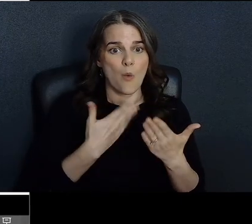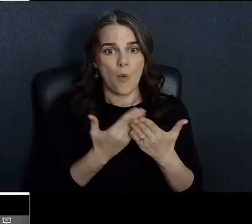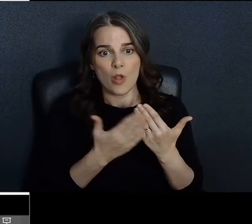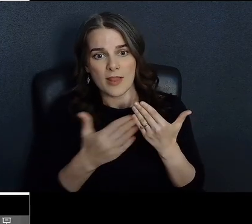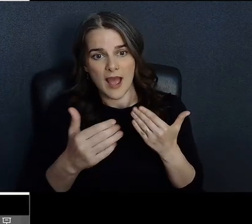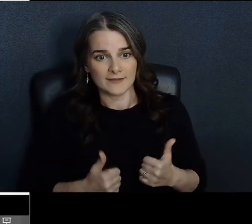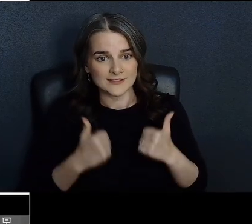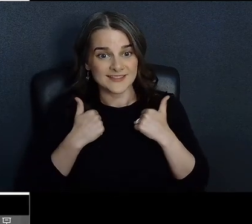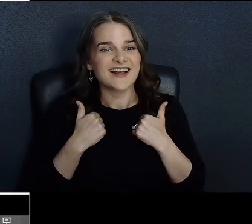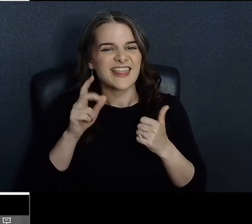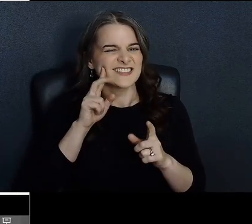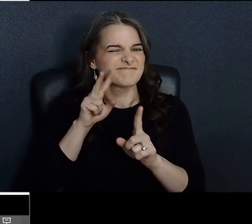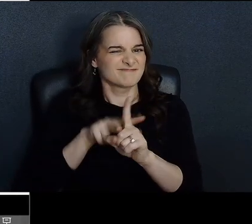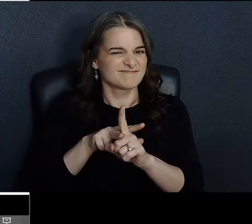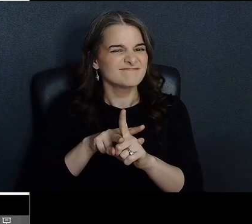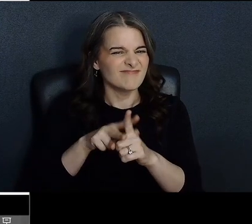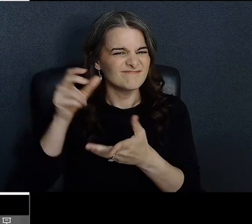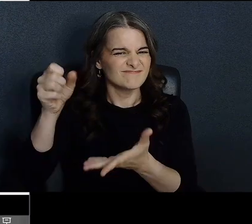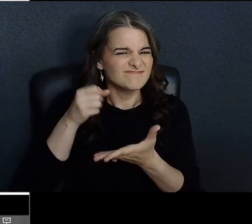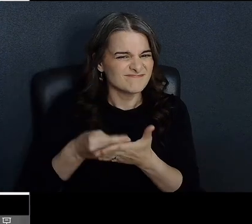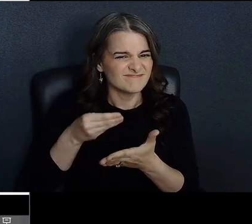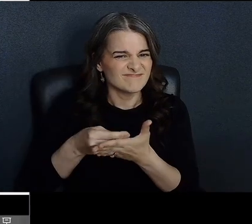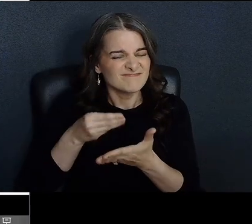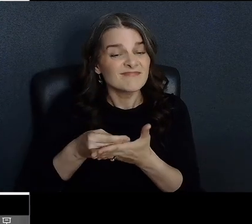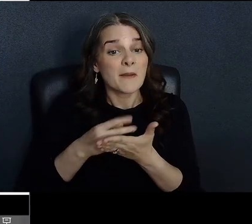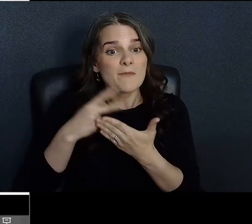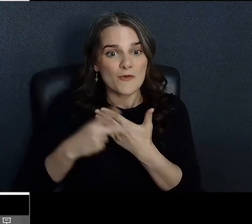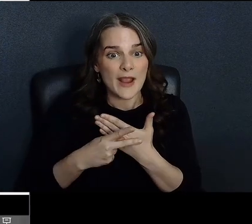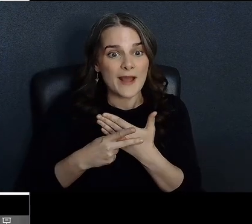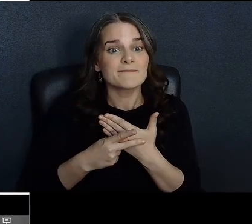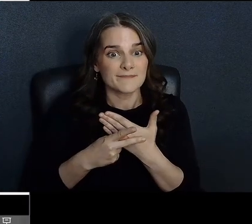program serving the Commonwealth of Pennsylvania.